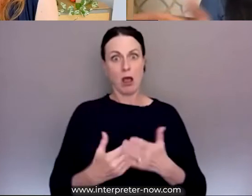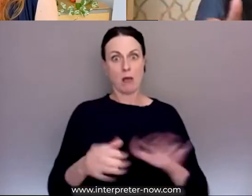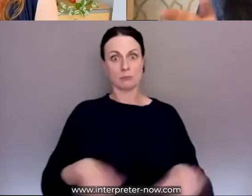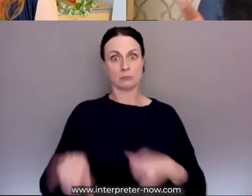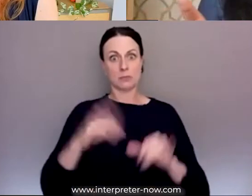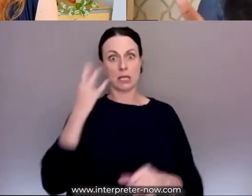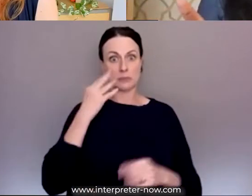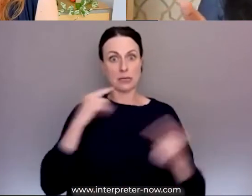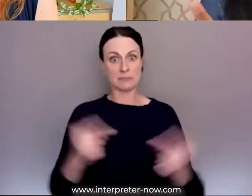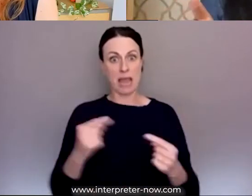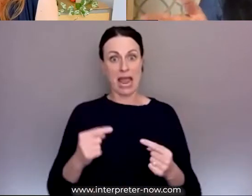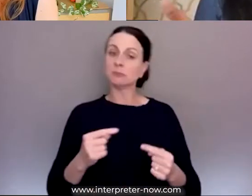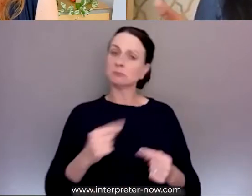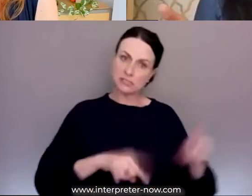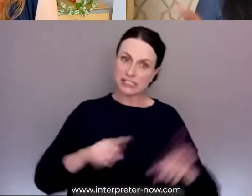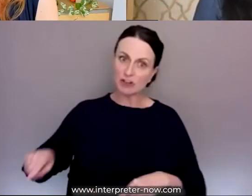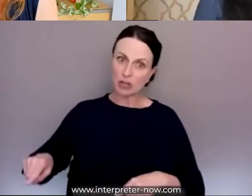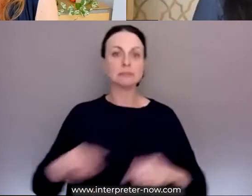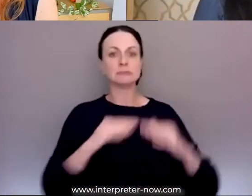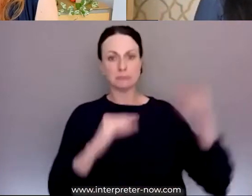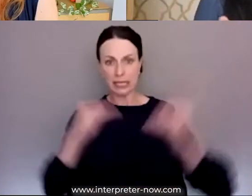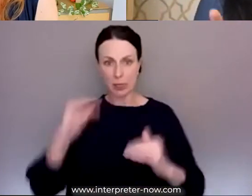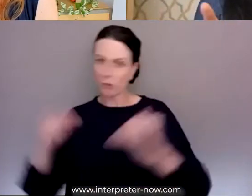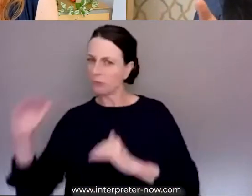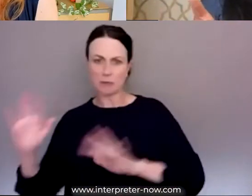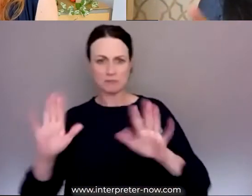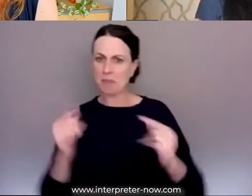Not in the same way. Not equally. Some people experience it worse than others.